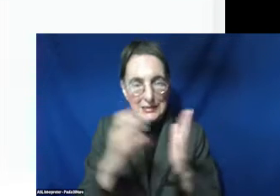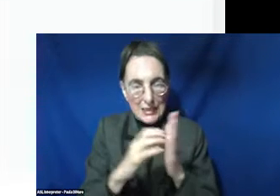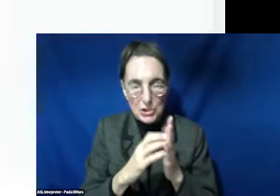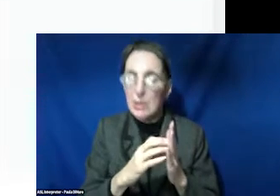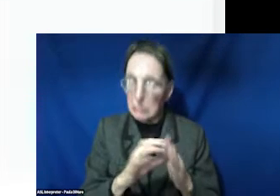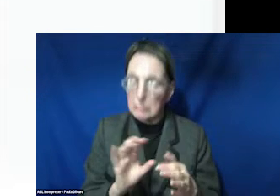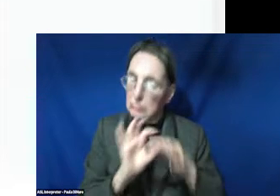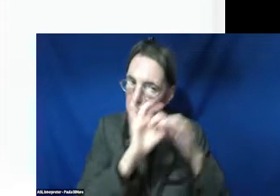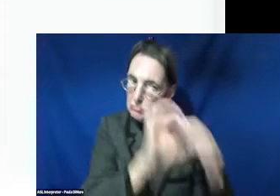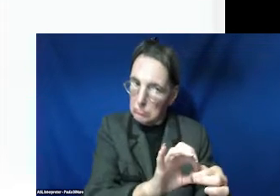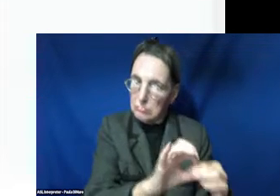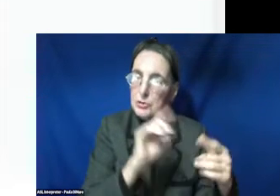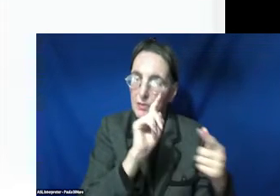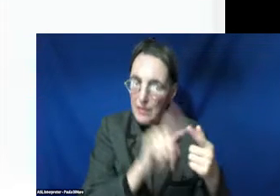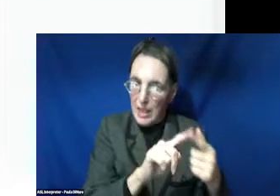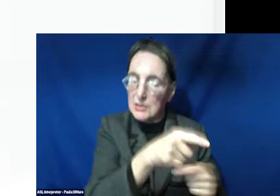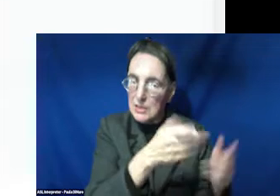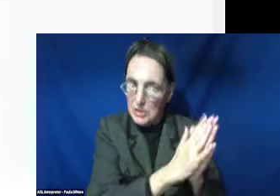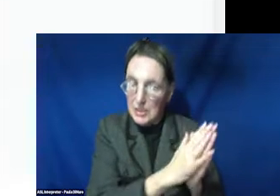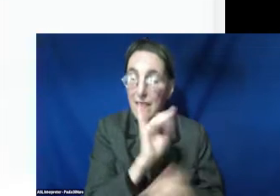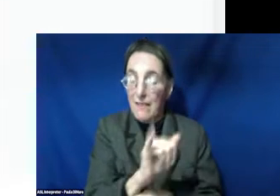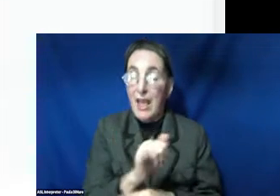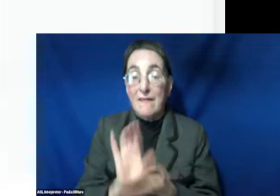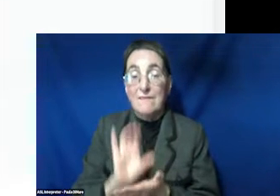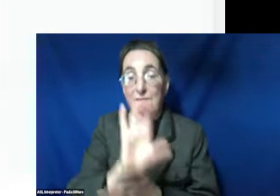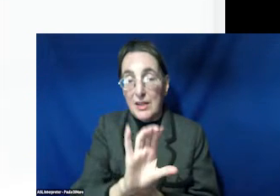that this funding opportunity has a prelim proposal requirement.